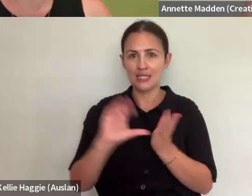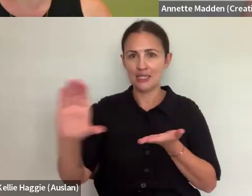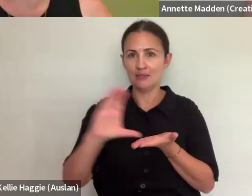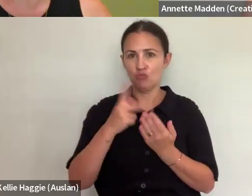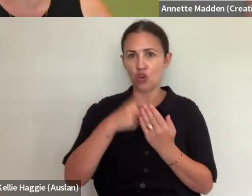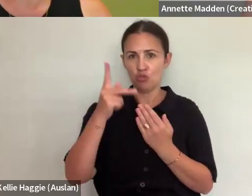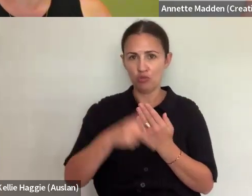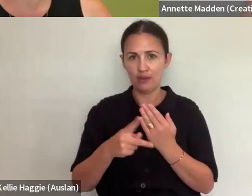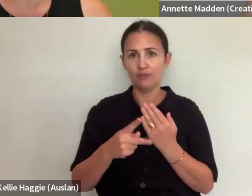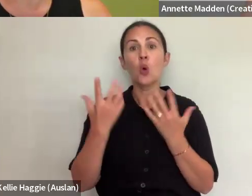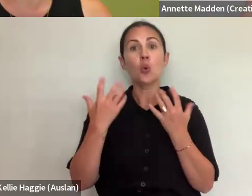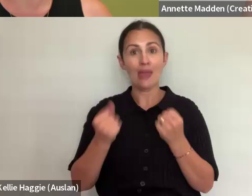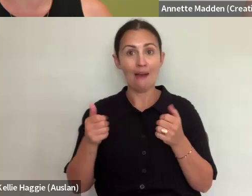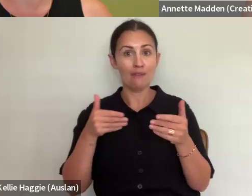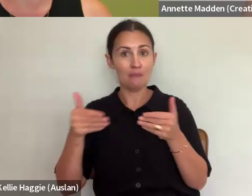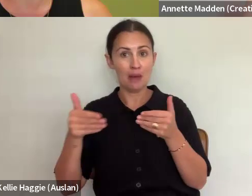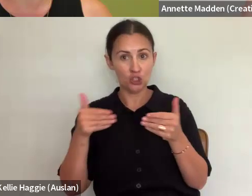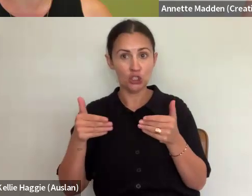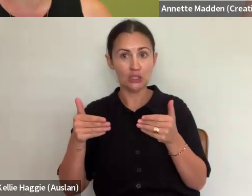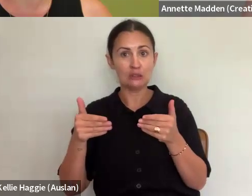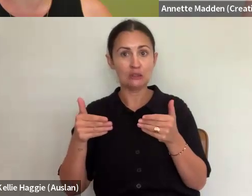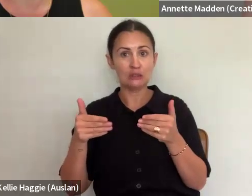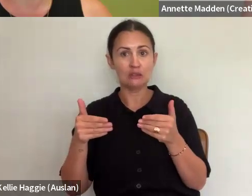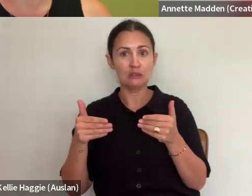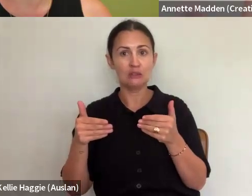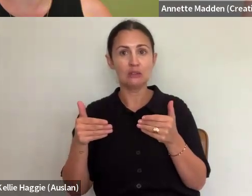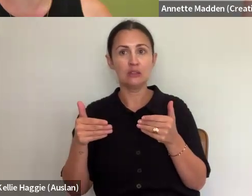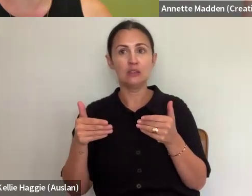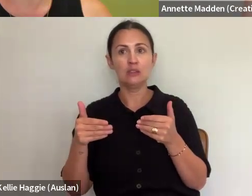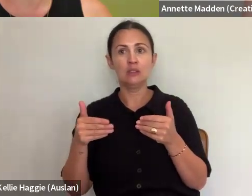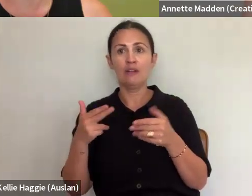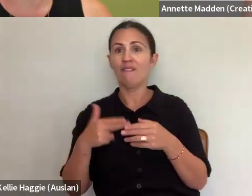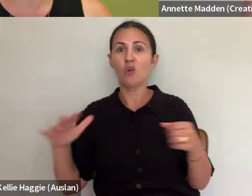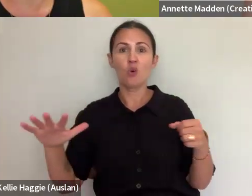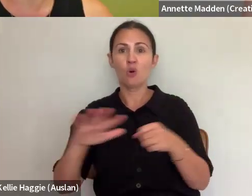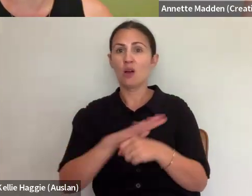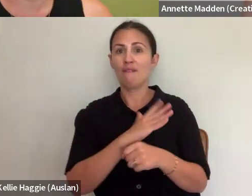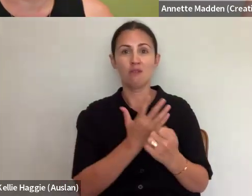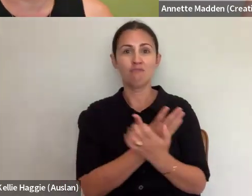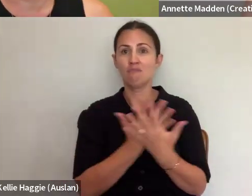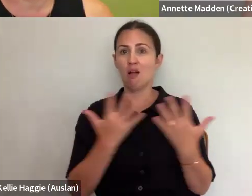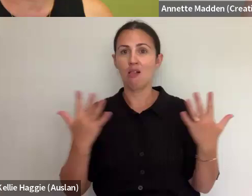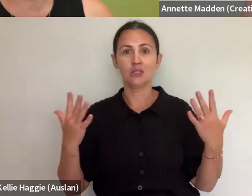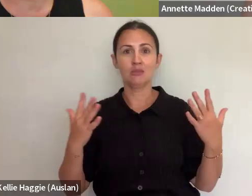that is kind of across-the-board with all of our funding programs